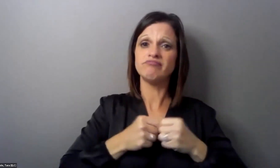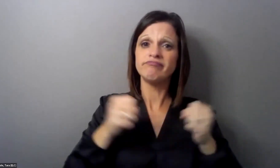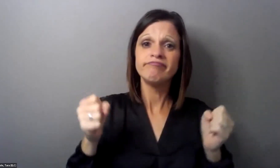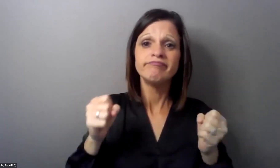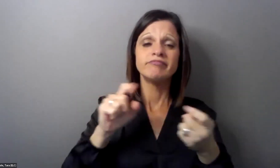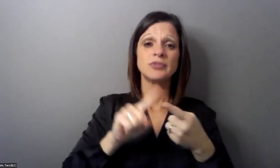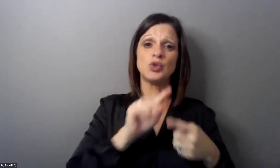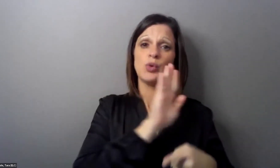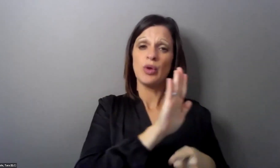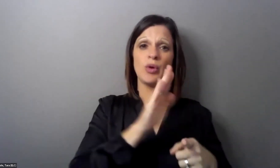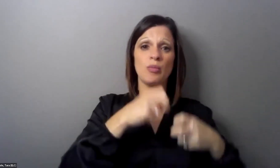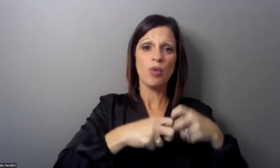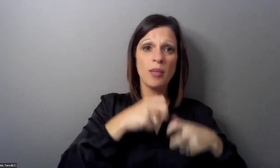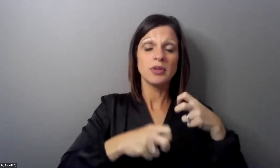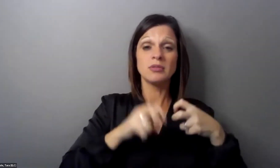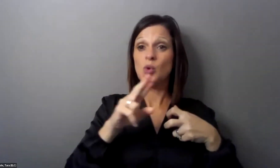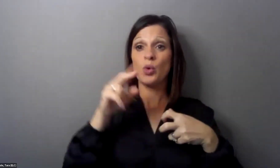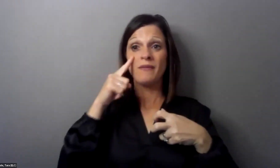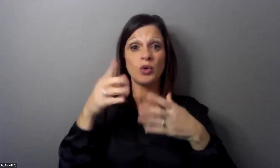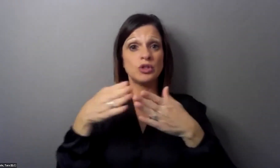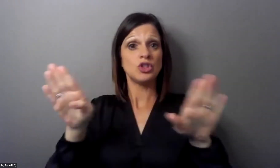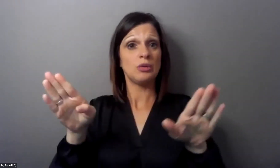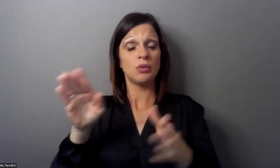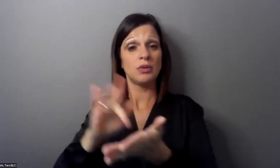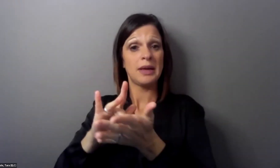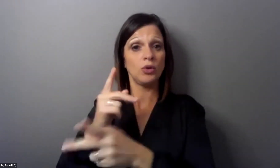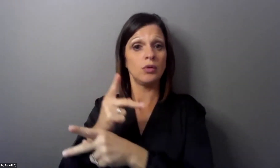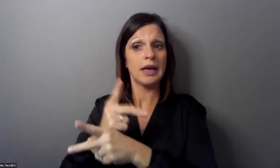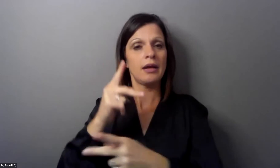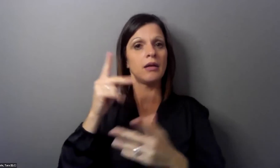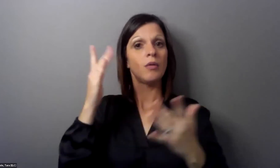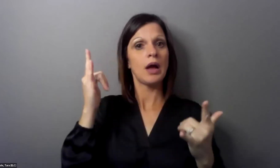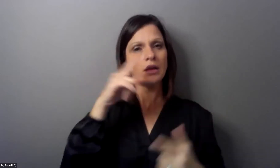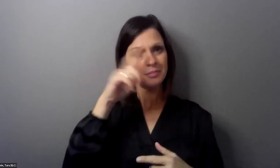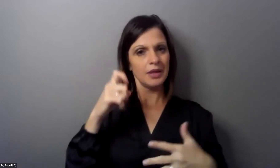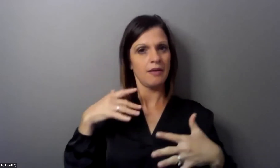due to the fear of stigma that they won't be accepted